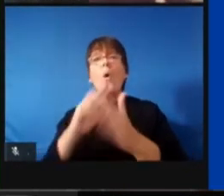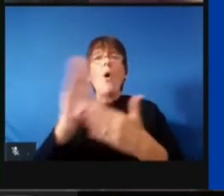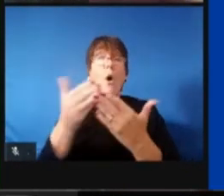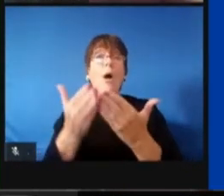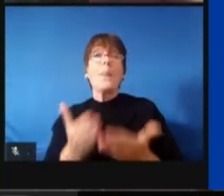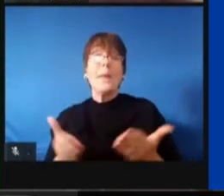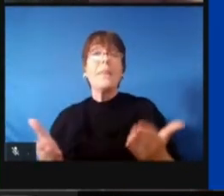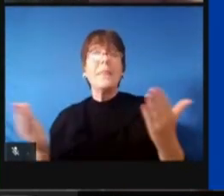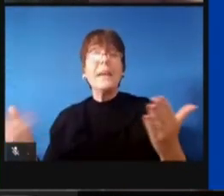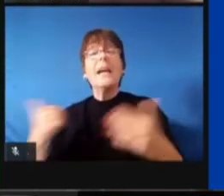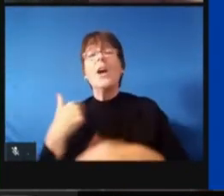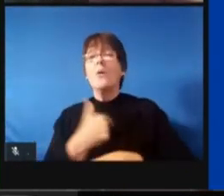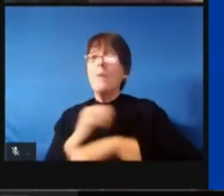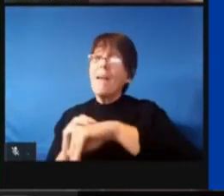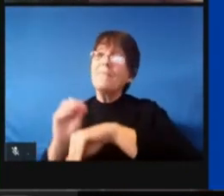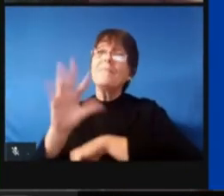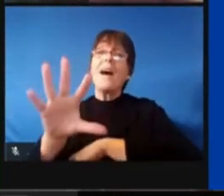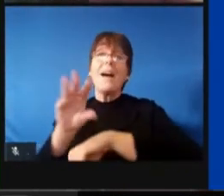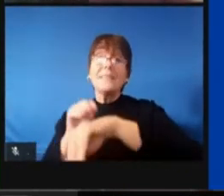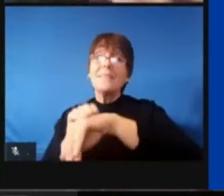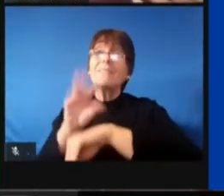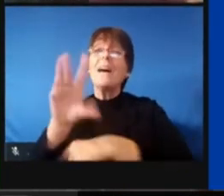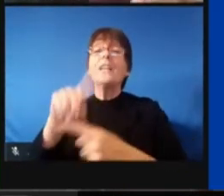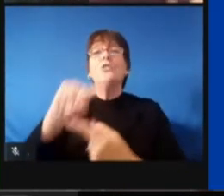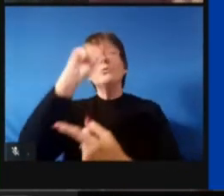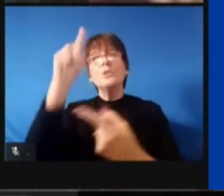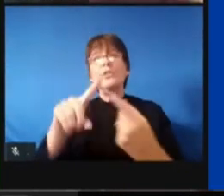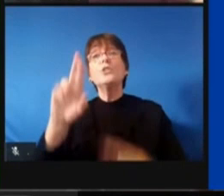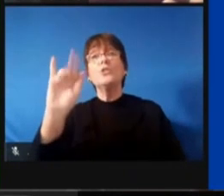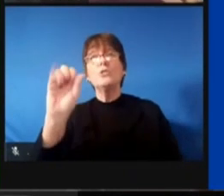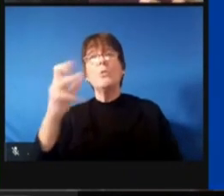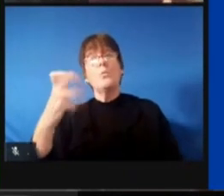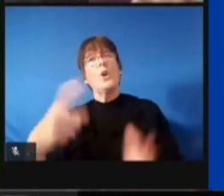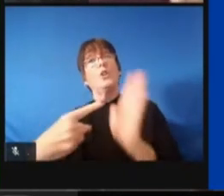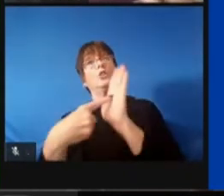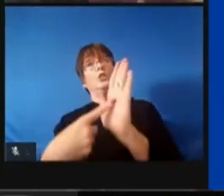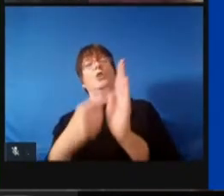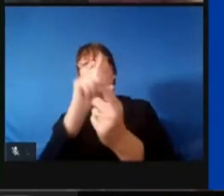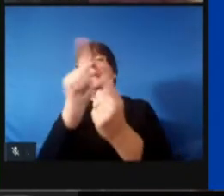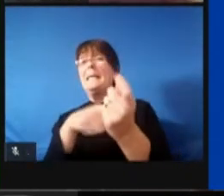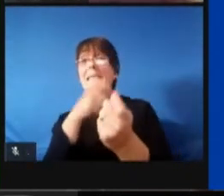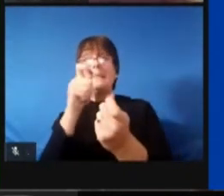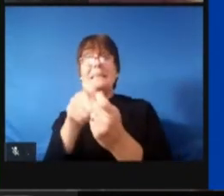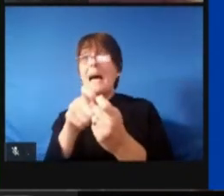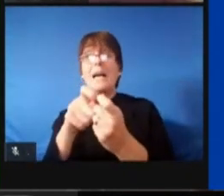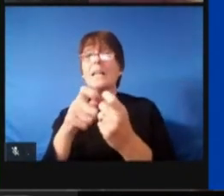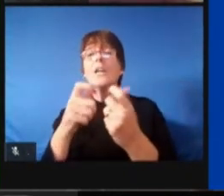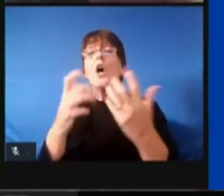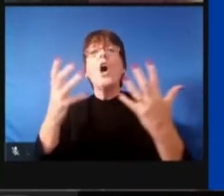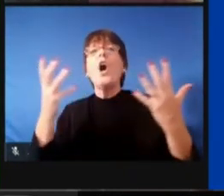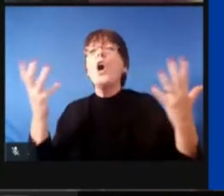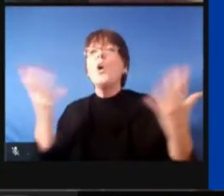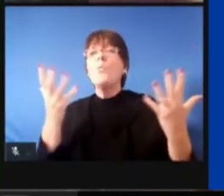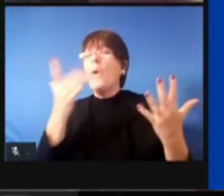AN IMPORTANT FEATURE OF REDUCING RISK AS WELL. INSTEAD OF JUST SHOWING YOU ALL OF THE THINGS THAT WE ADVISE IN